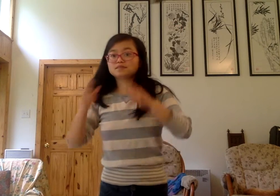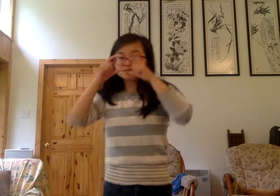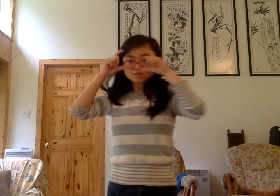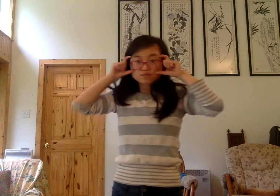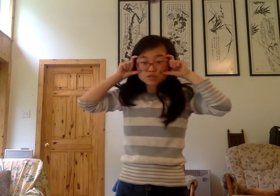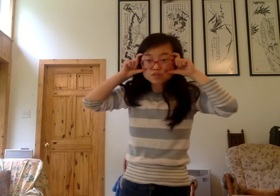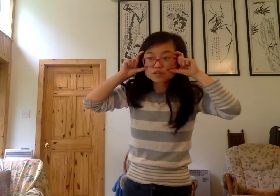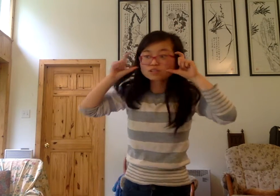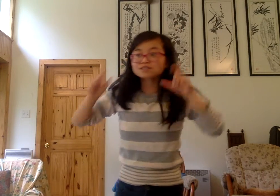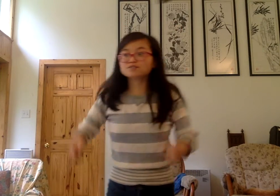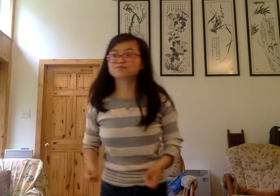glasses.